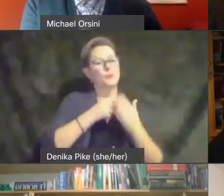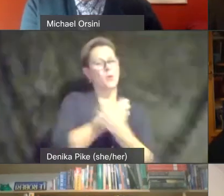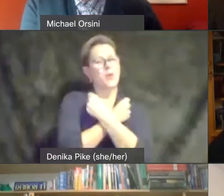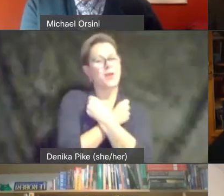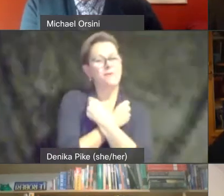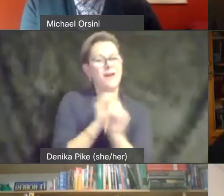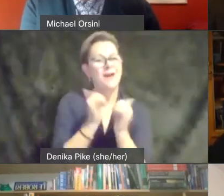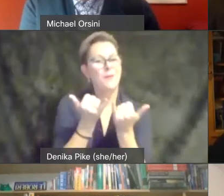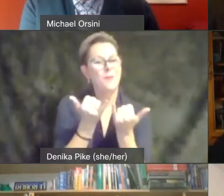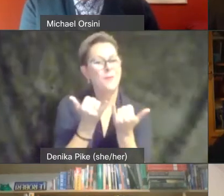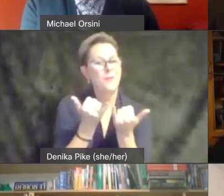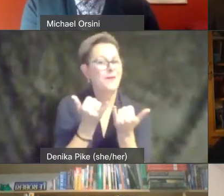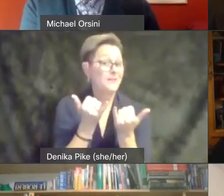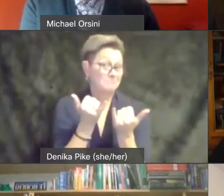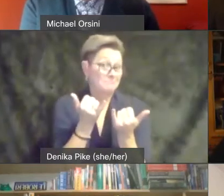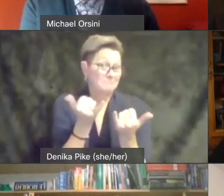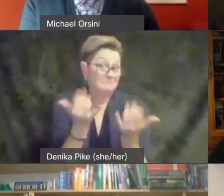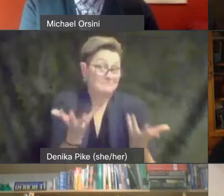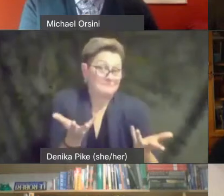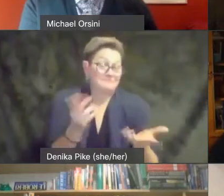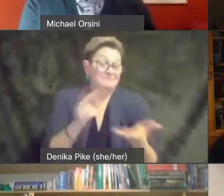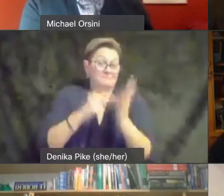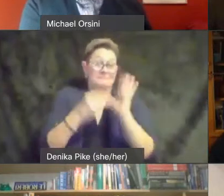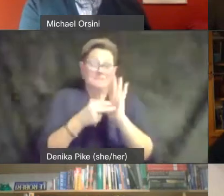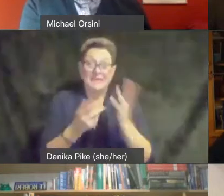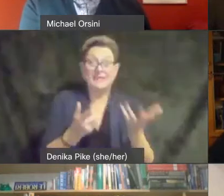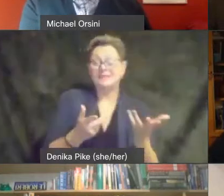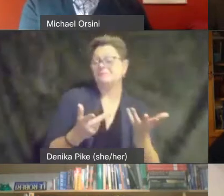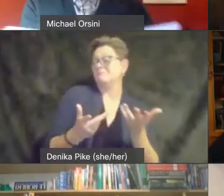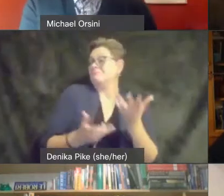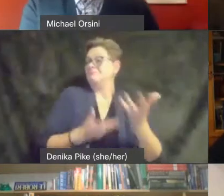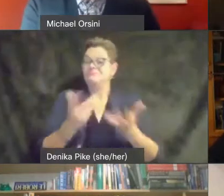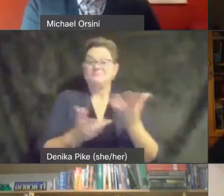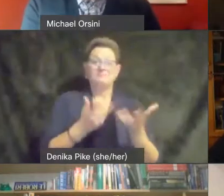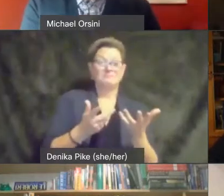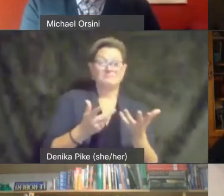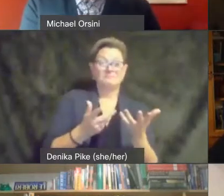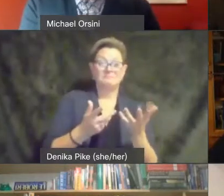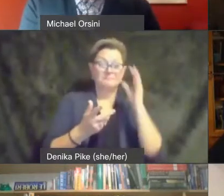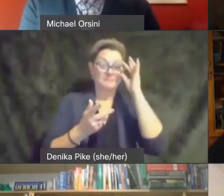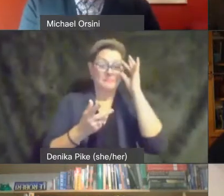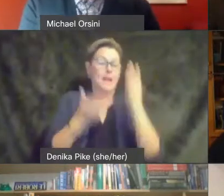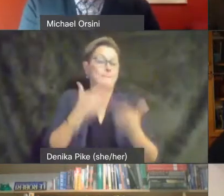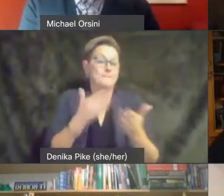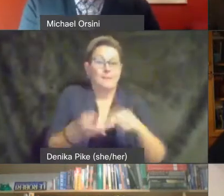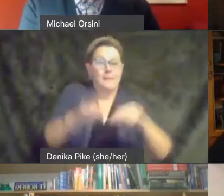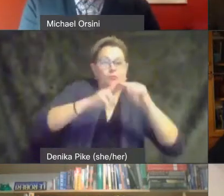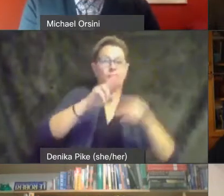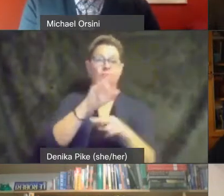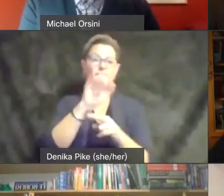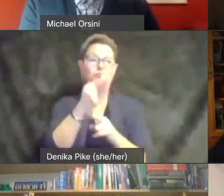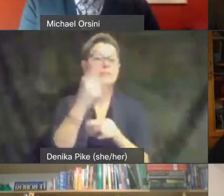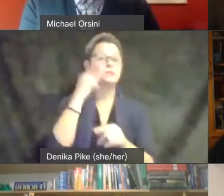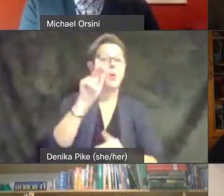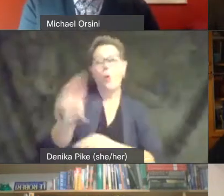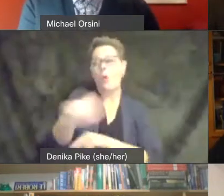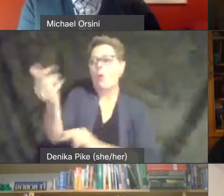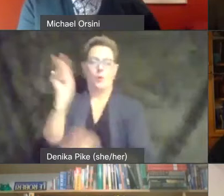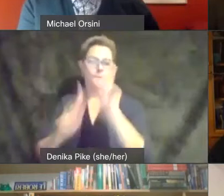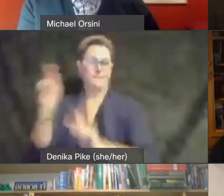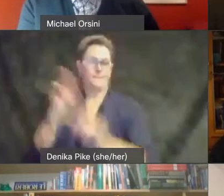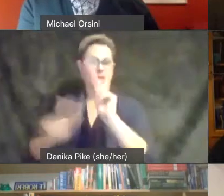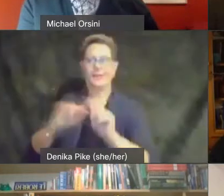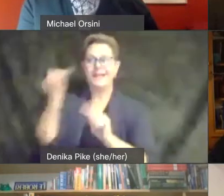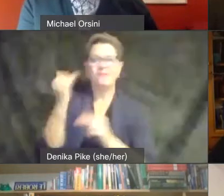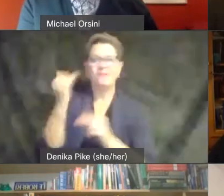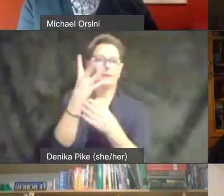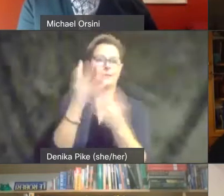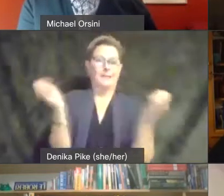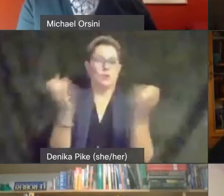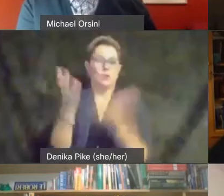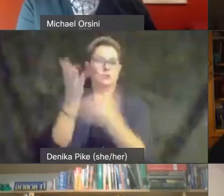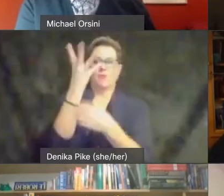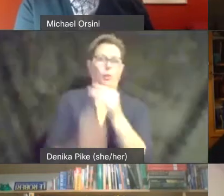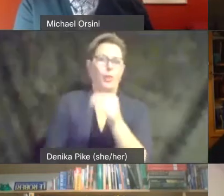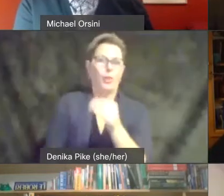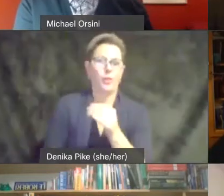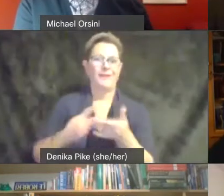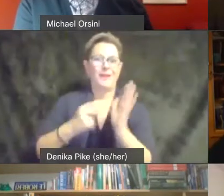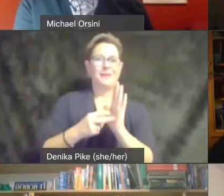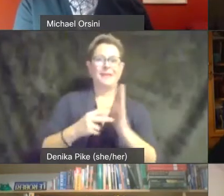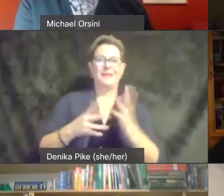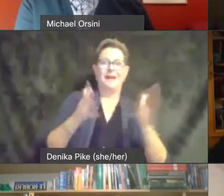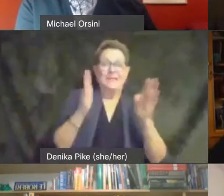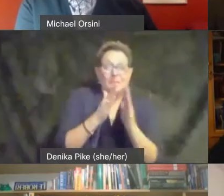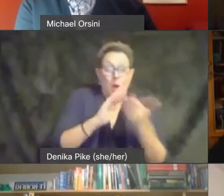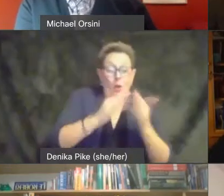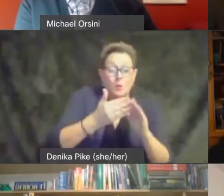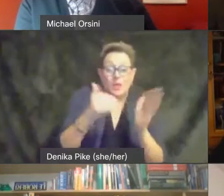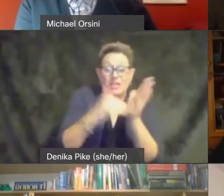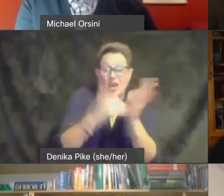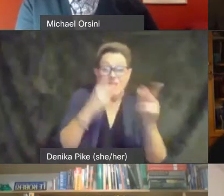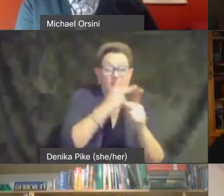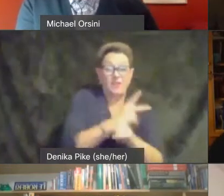End up in those places and risk bringing extra burden on a system. That may not be able to carry you or risk exposure to people who are often without emergency services. So much so that we had rural doctors finding out how to make ventilator serve more than 1 patient and.